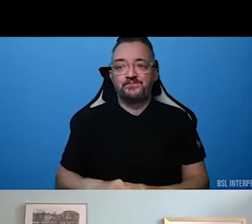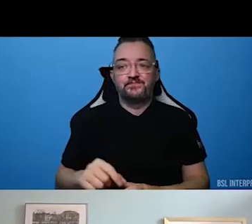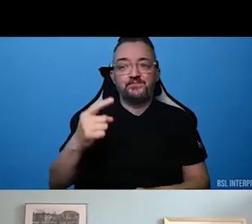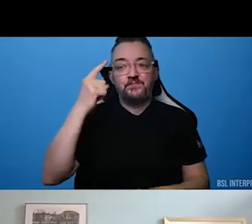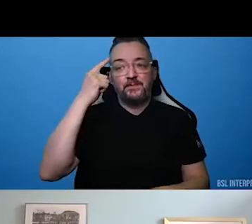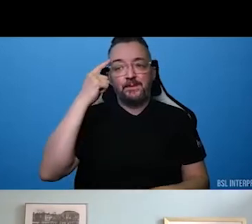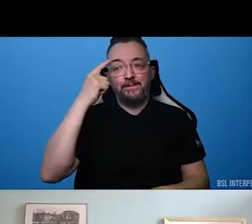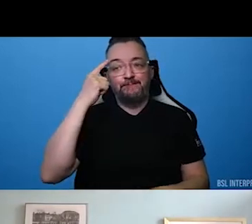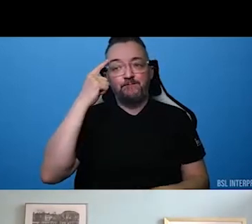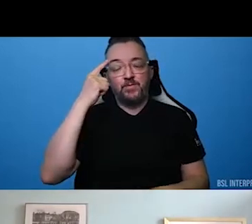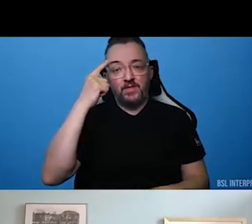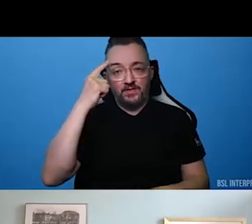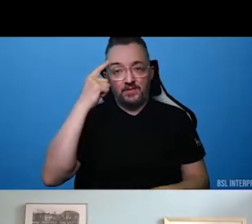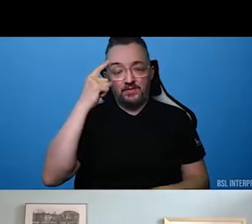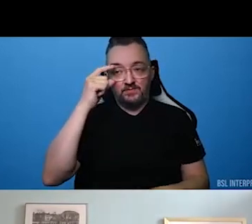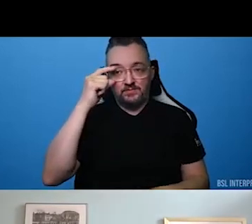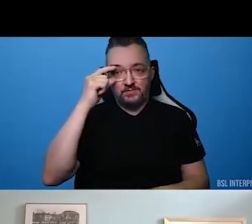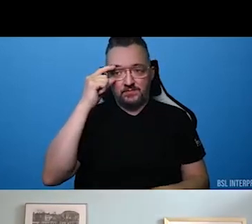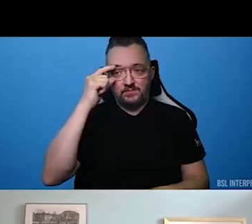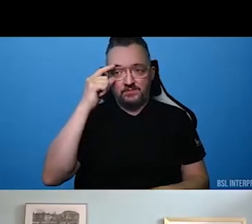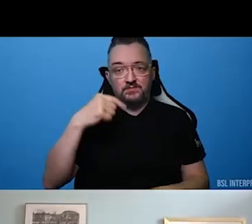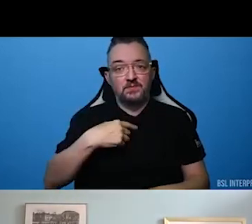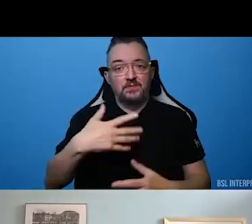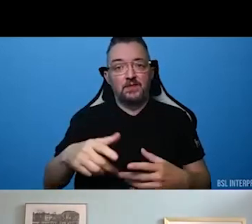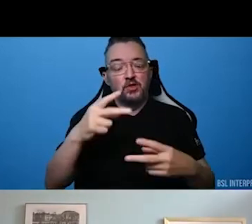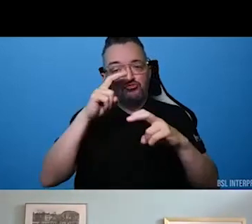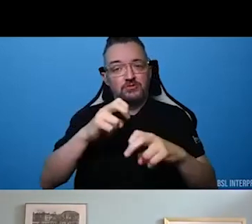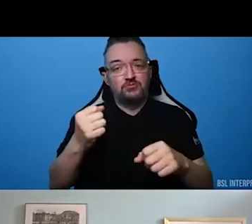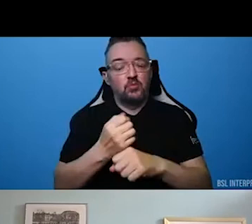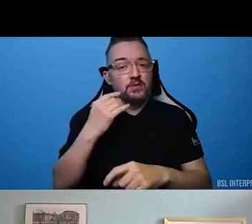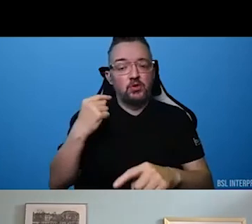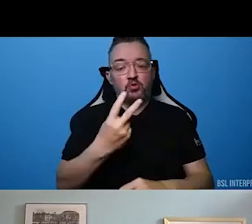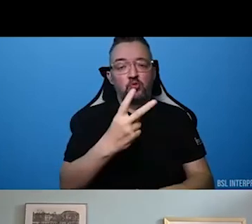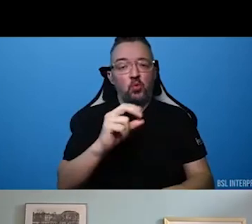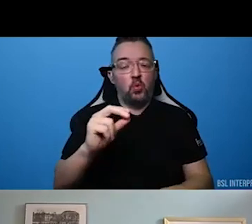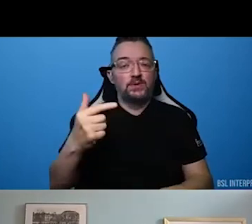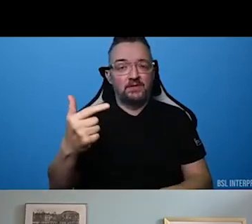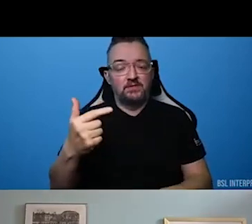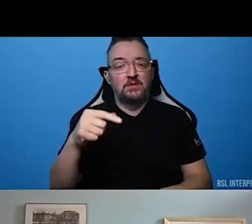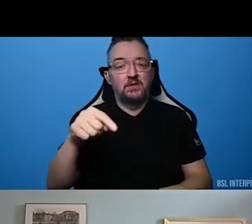I mean I started doing this kind of research I think in 2007 which was around the time of the abolition.